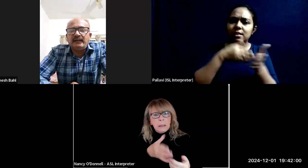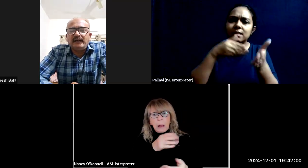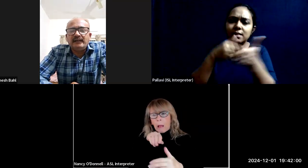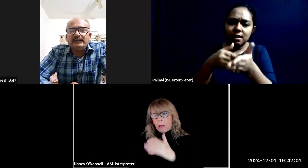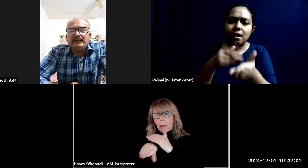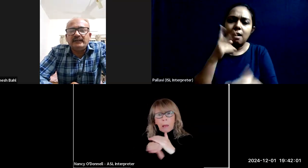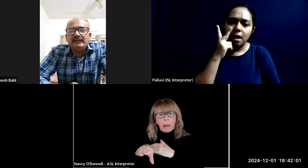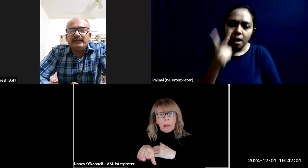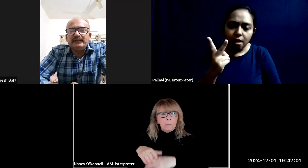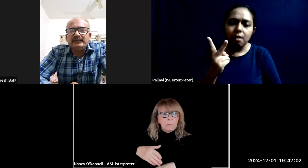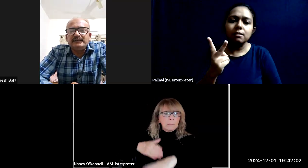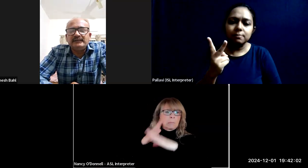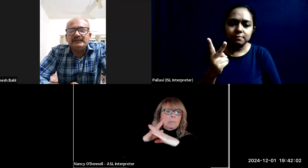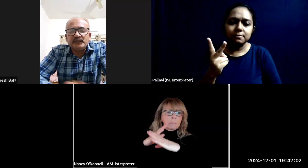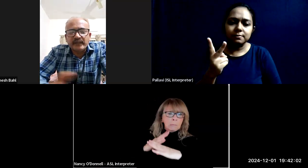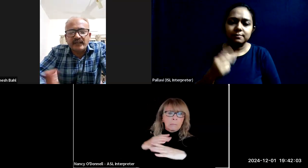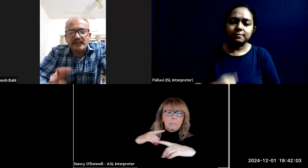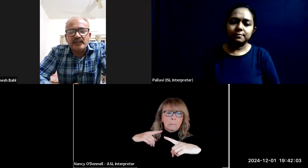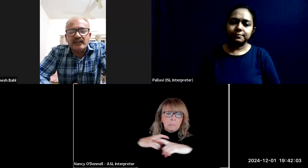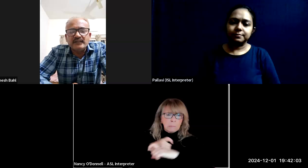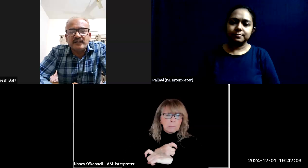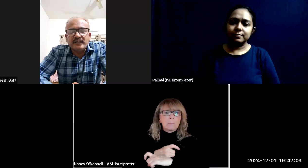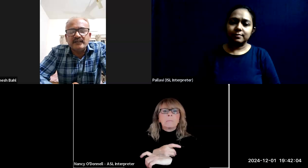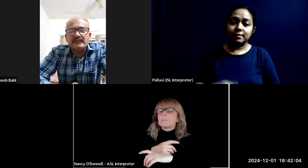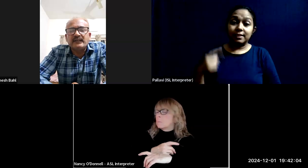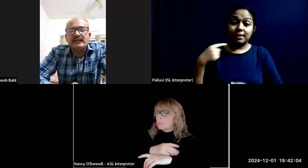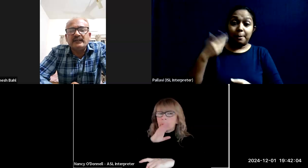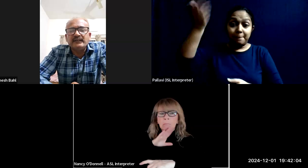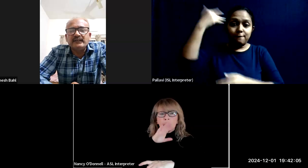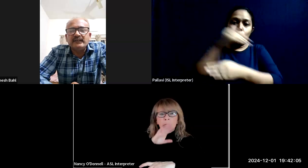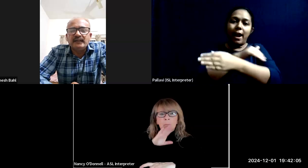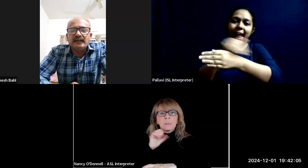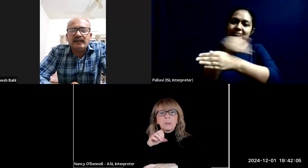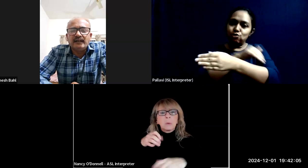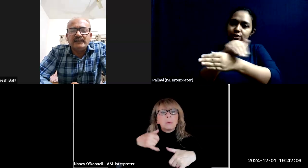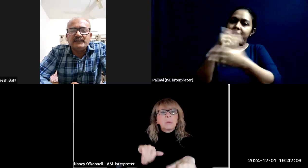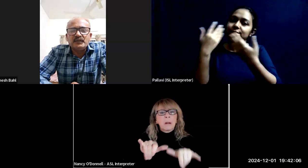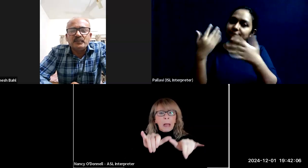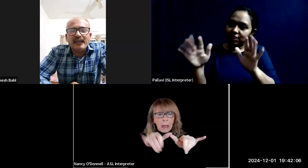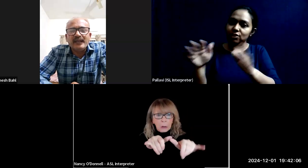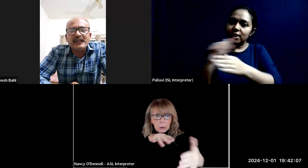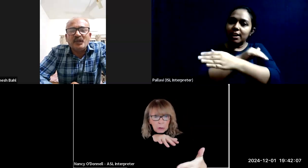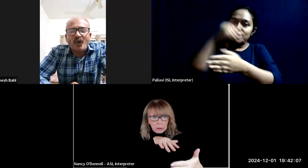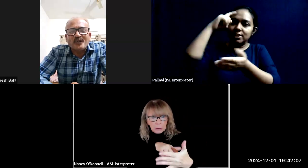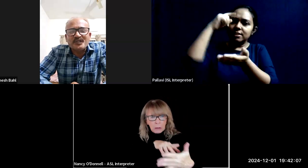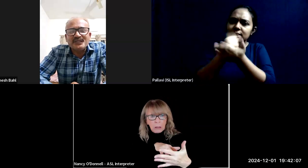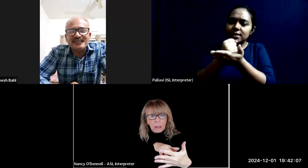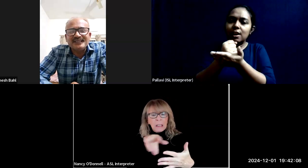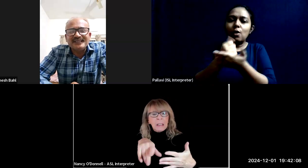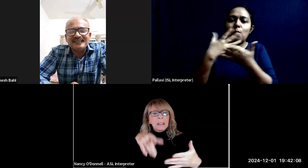And during his engineering studies, he decided to make a torch.